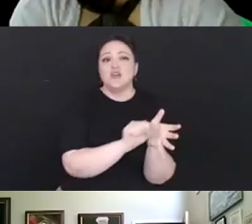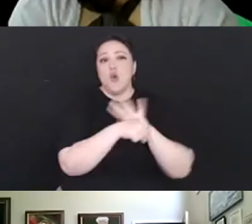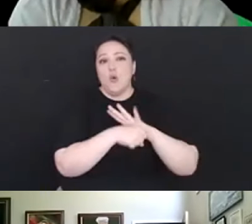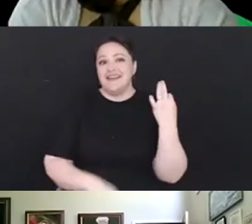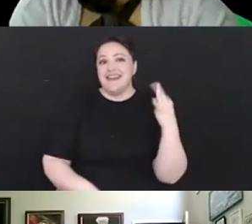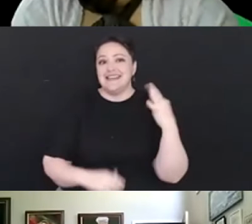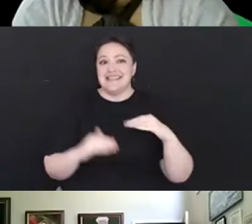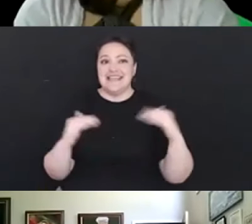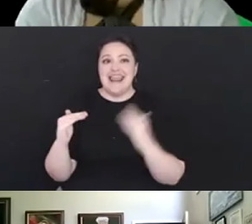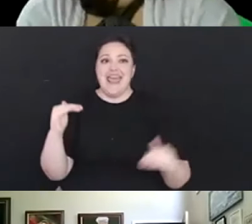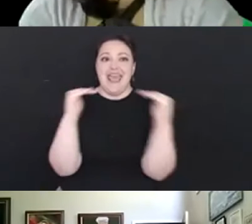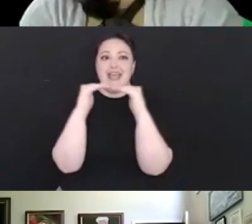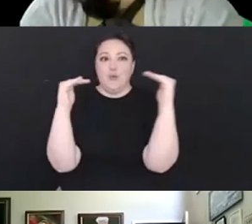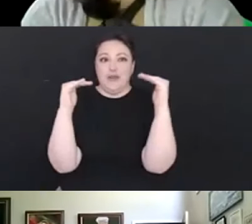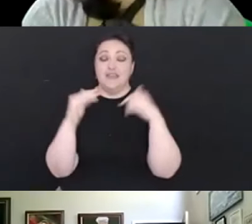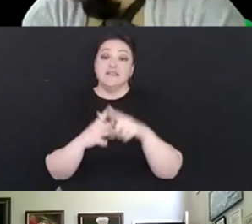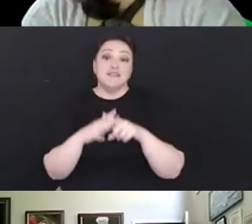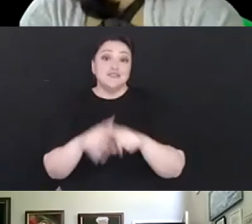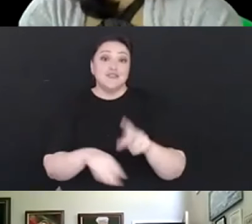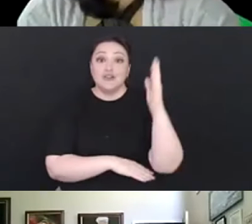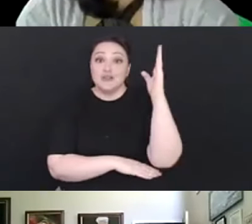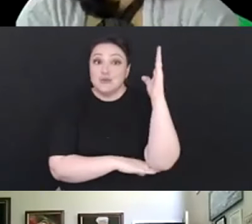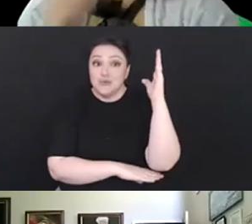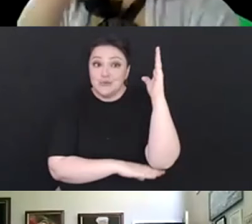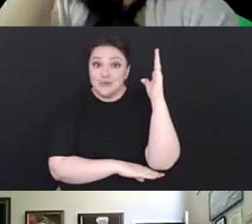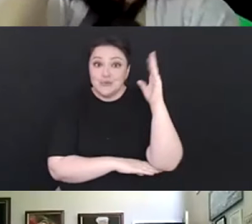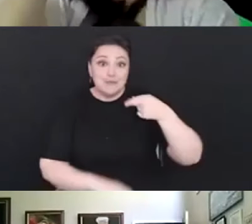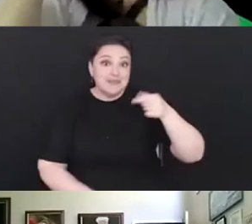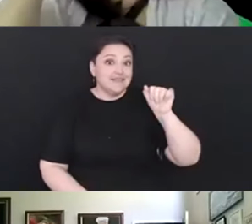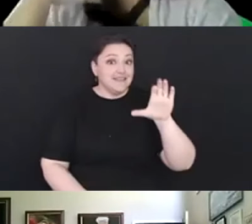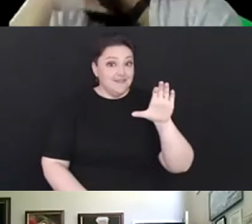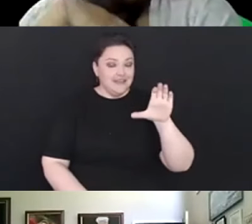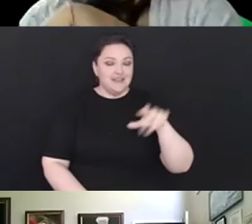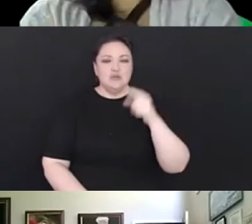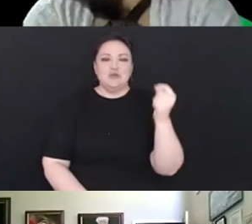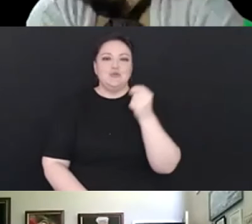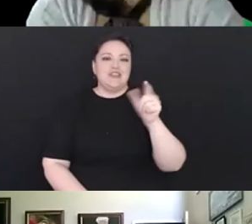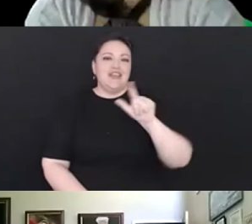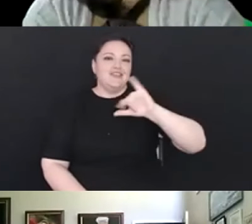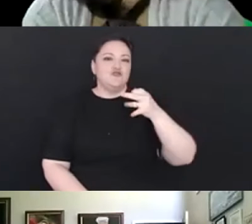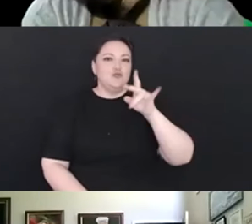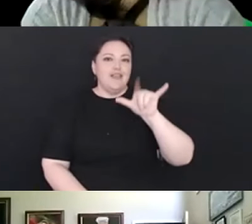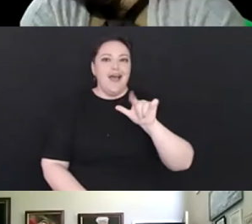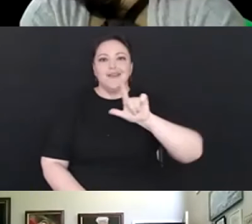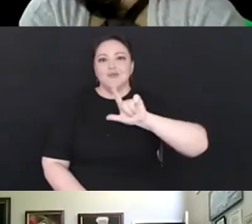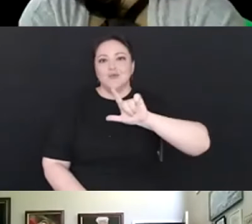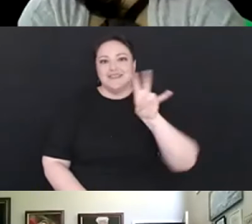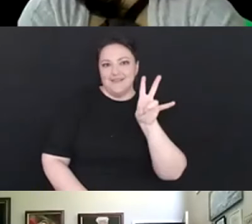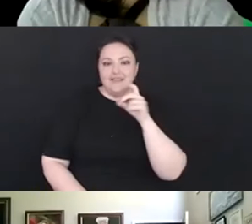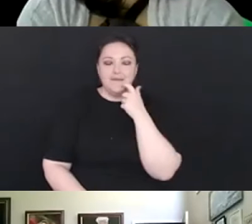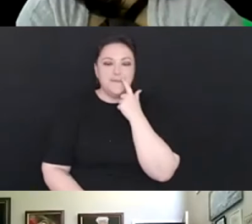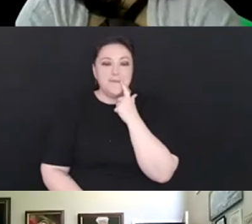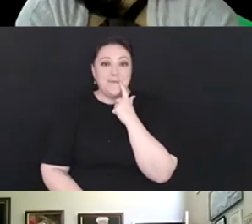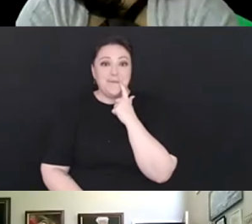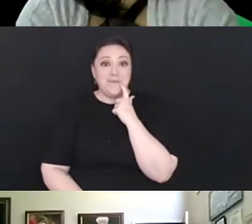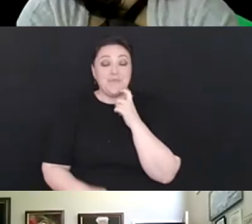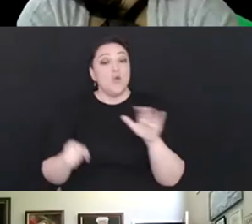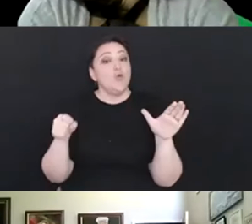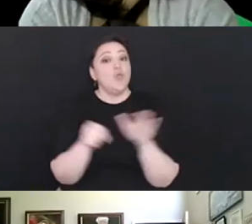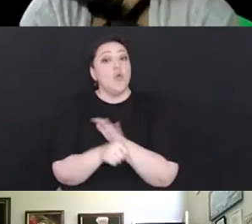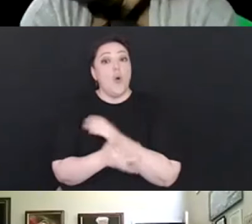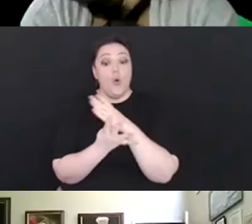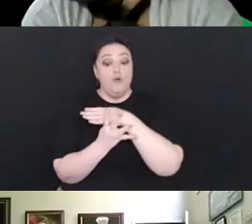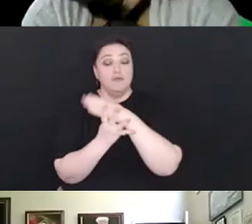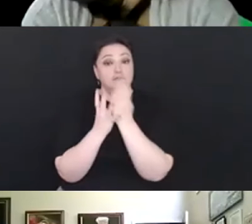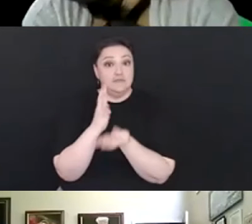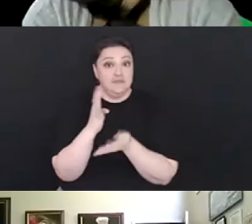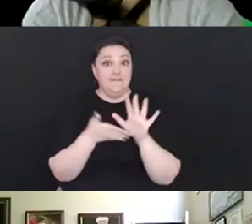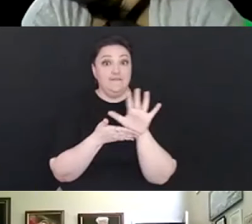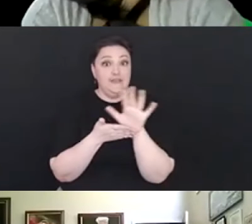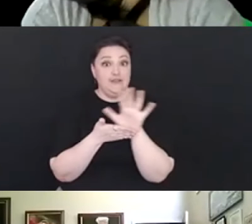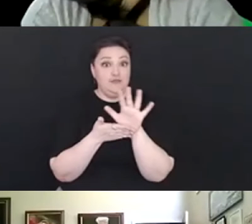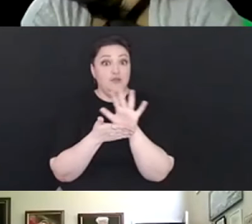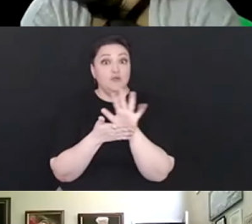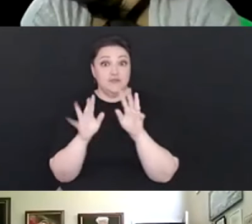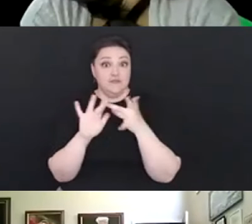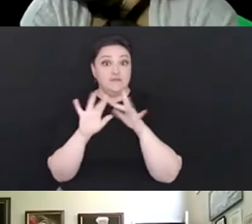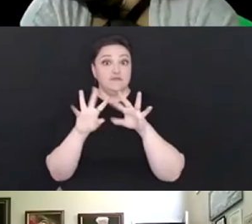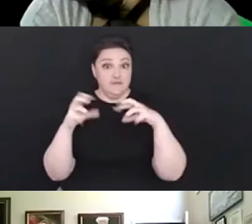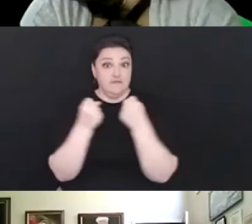Equity and starts at noon on Tuesday. The webinars will be hosted by the Oregon Disabilities